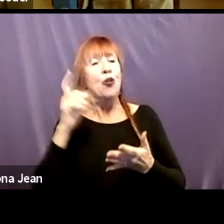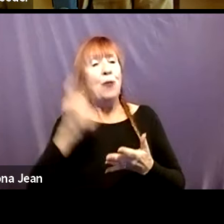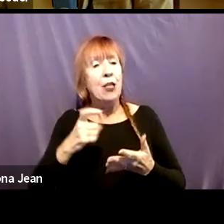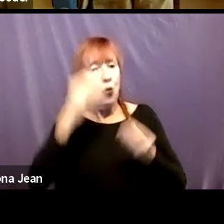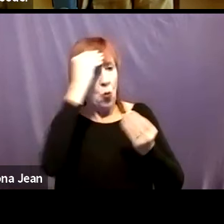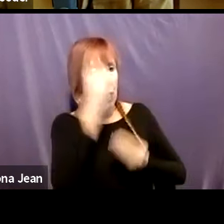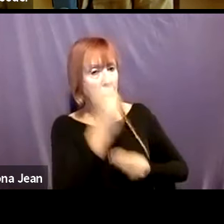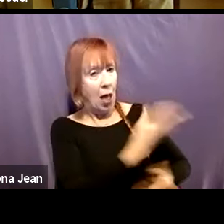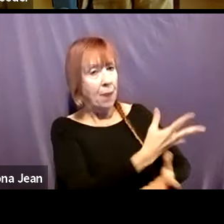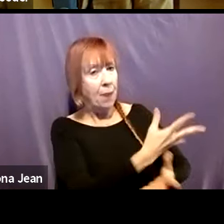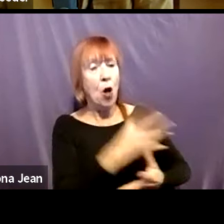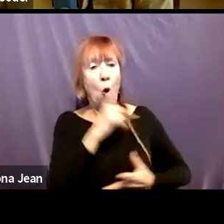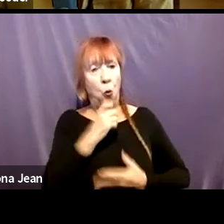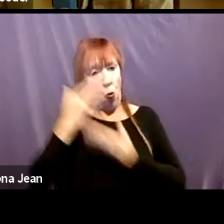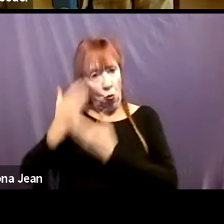And so I think when you're pitching,